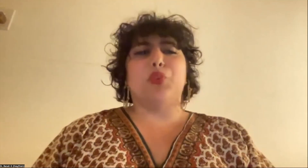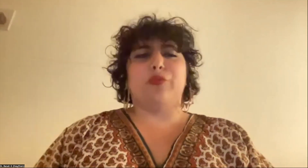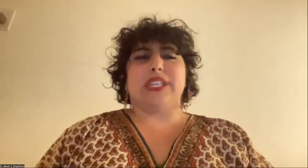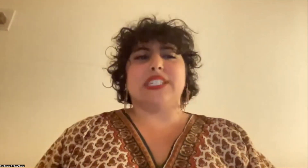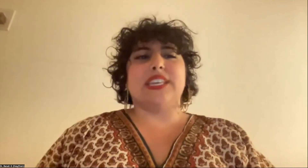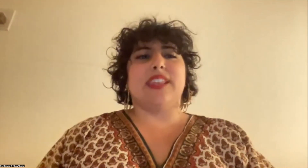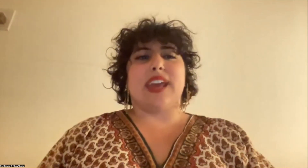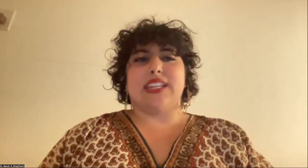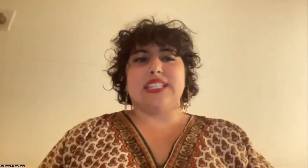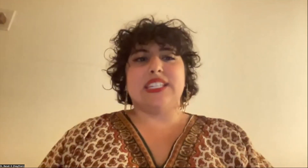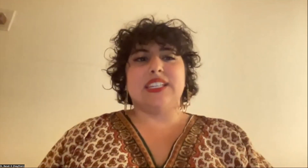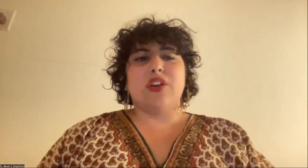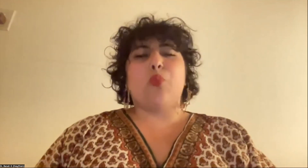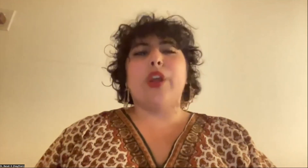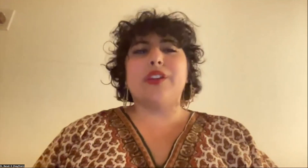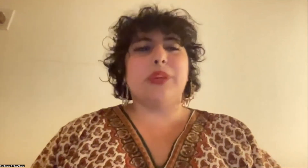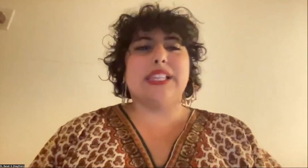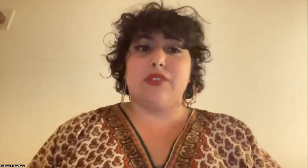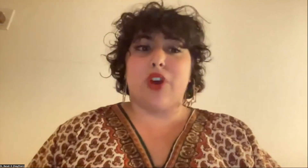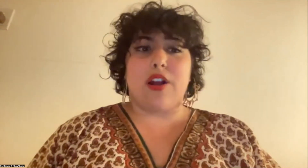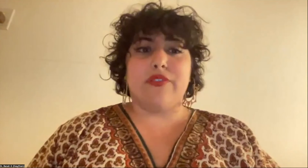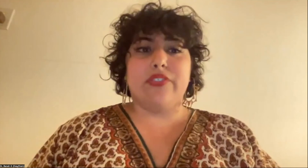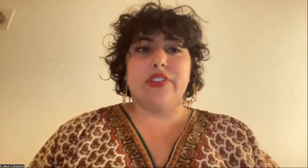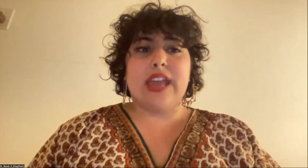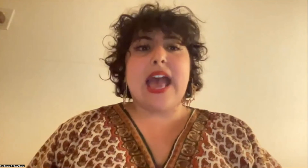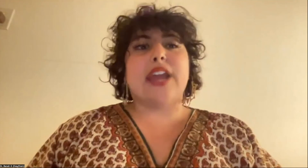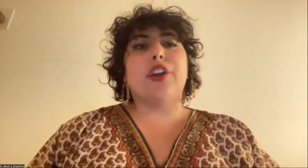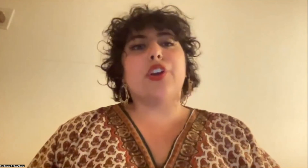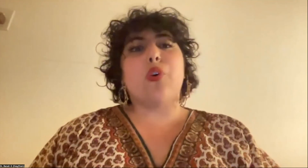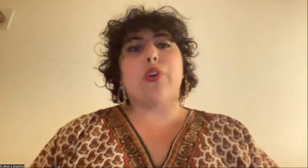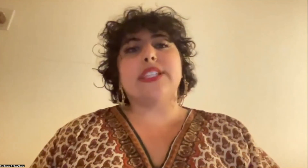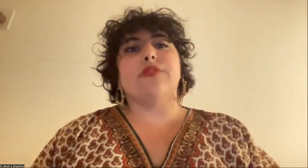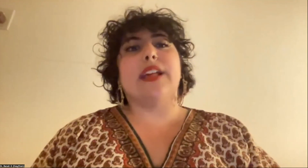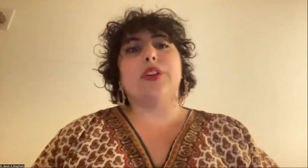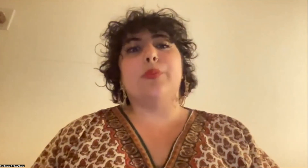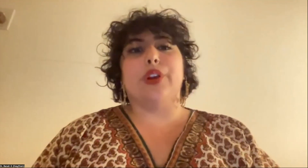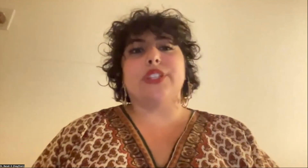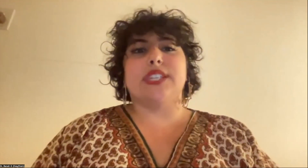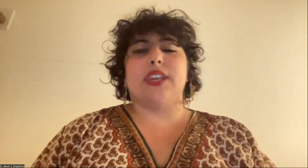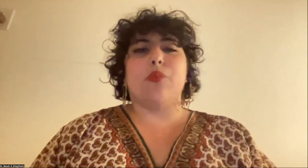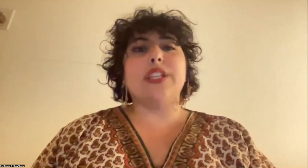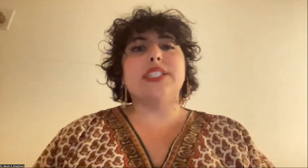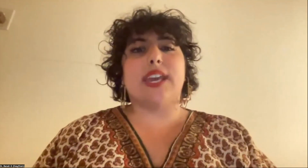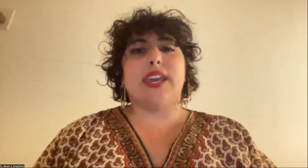movement in the night? Where did we leave off? I heard a chorus of yellow birds singing “one day,